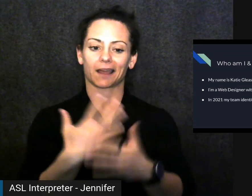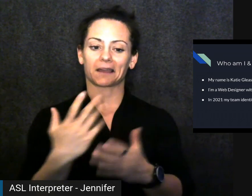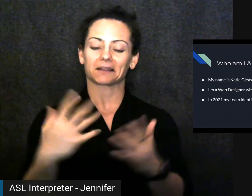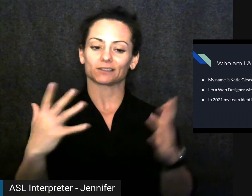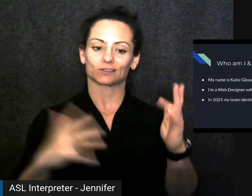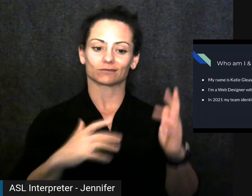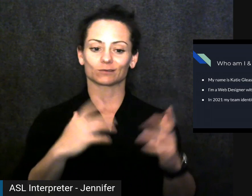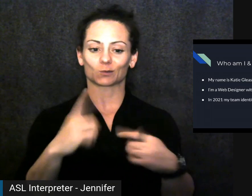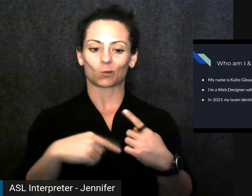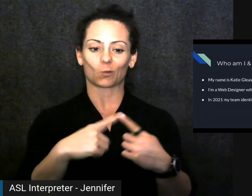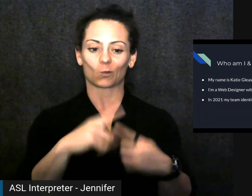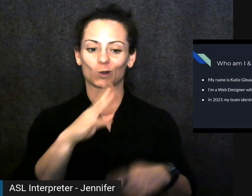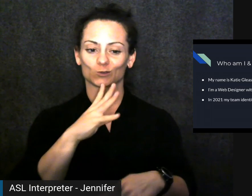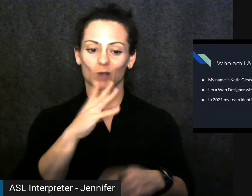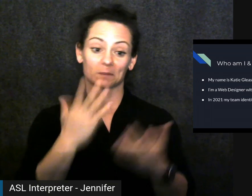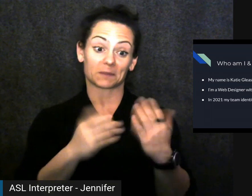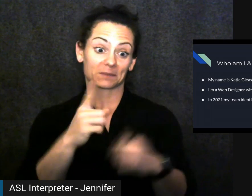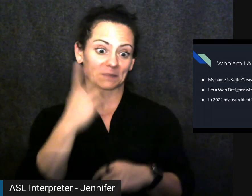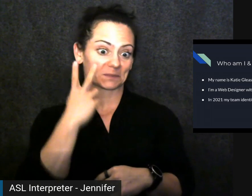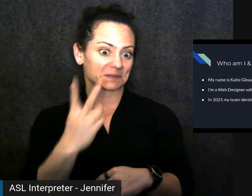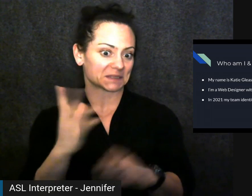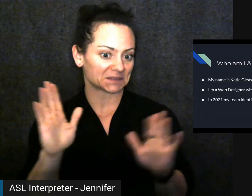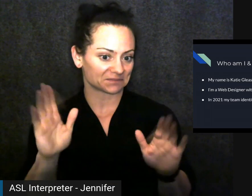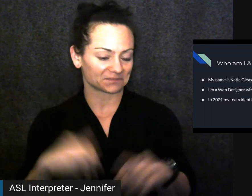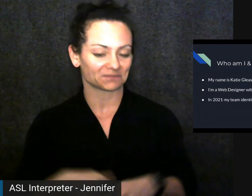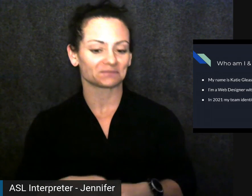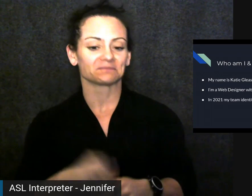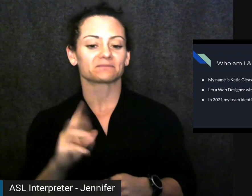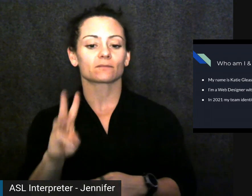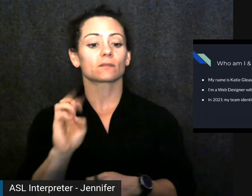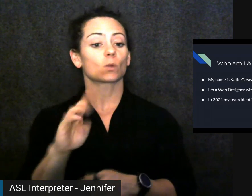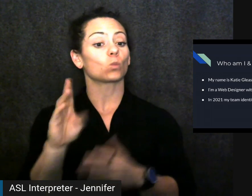I'm a web designer with the storefront marketing team at WP Engine.